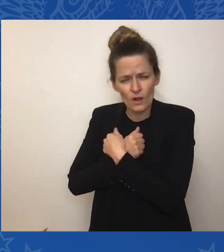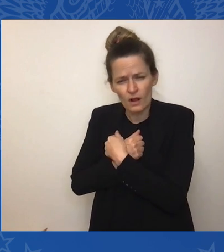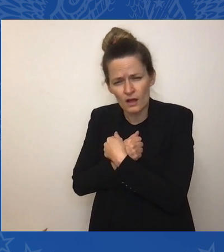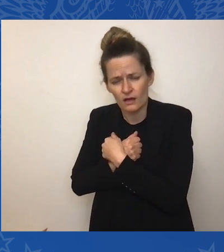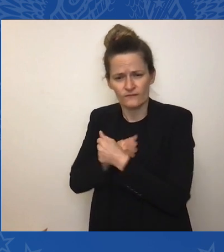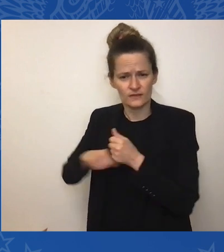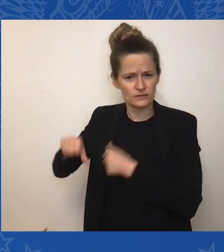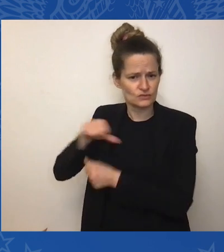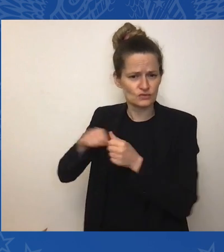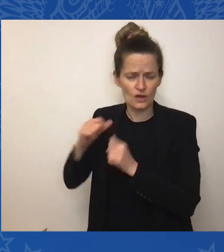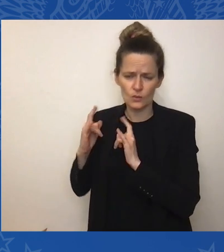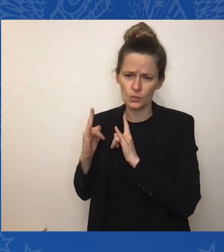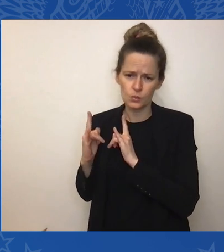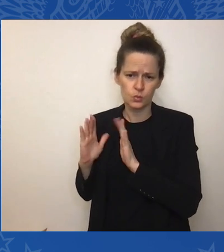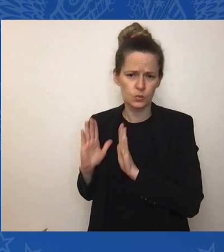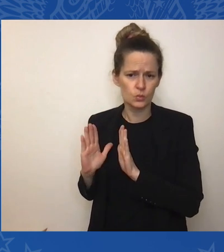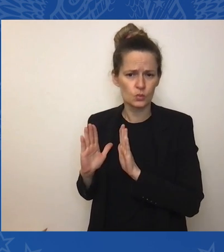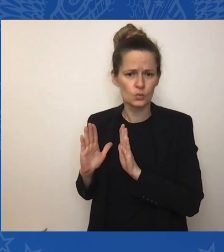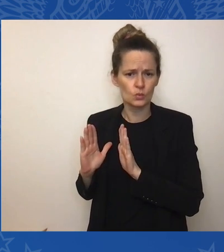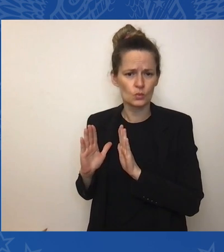Not as mindless, competing factions,